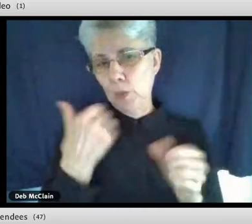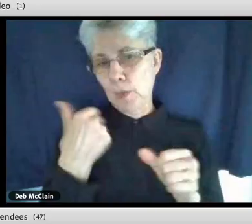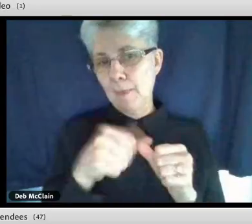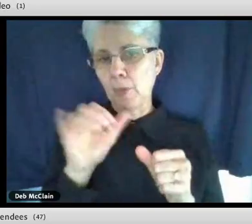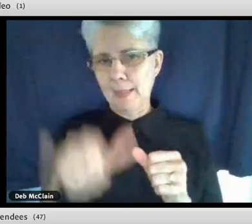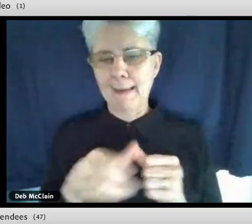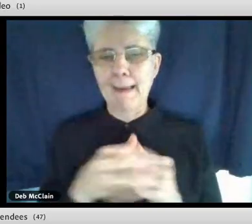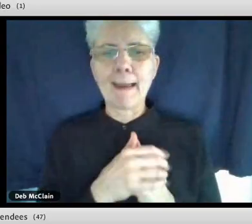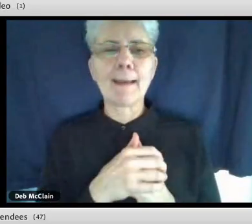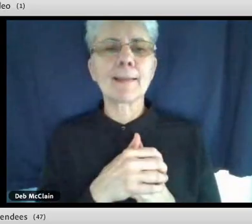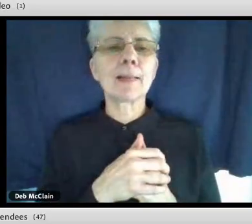Keep that in mind.